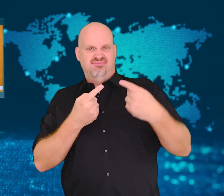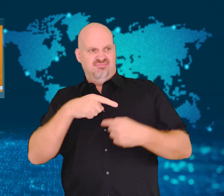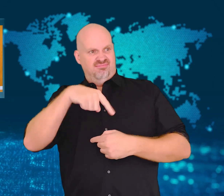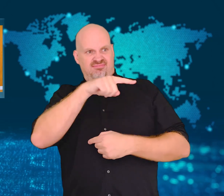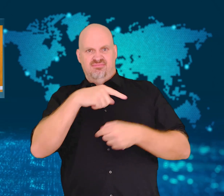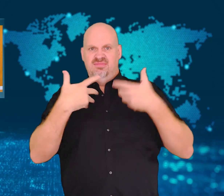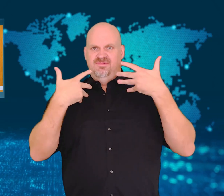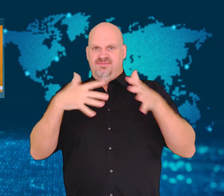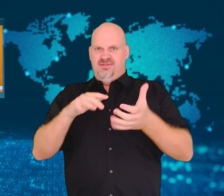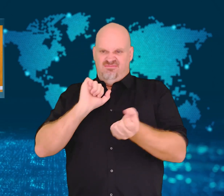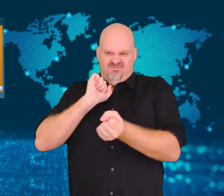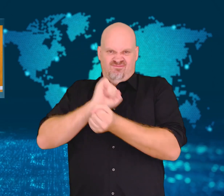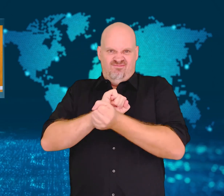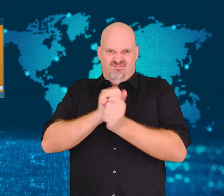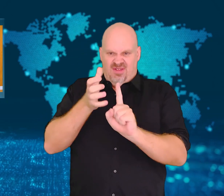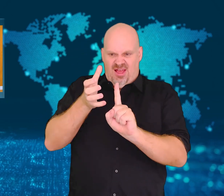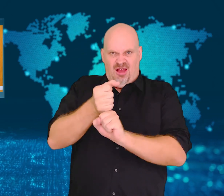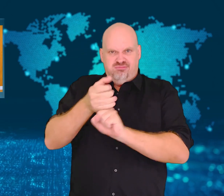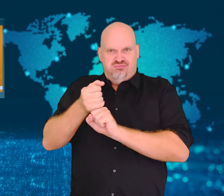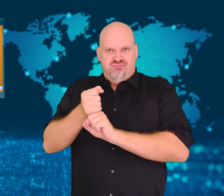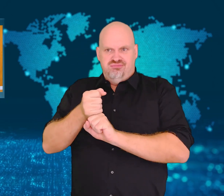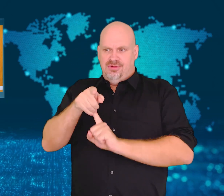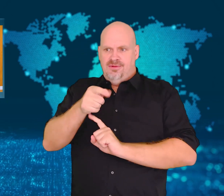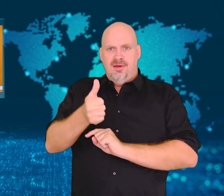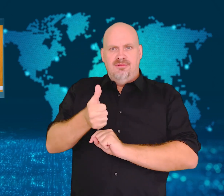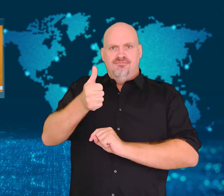detention of indigenous leaders.